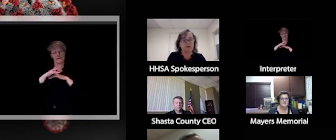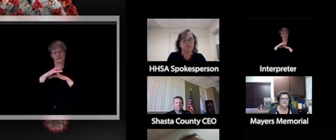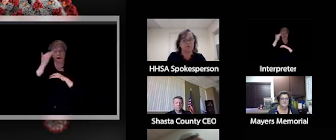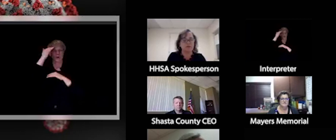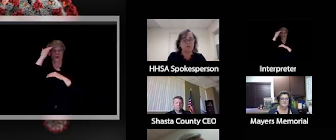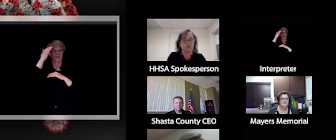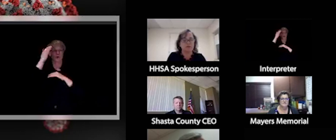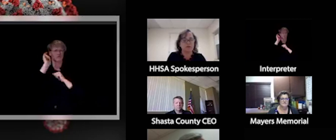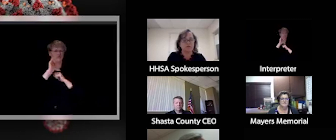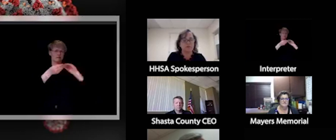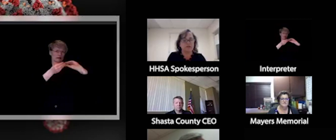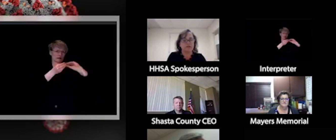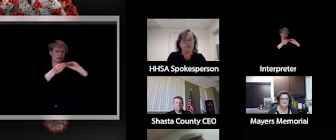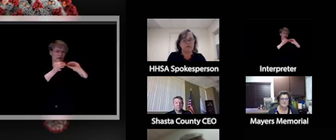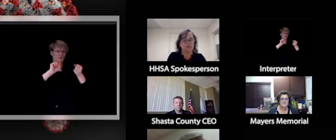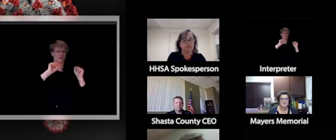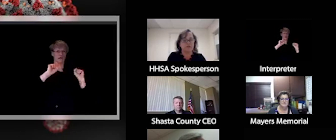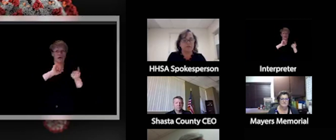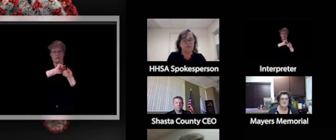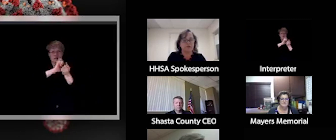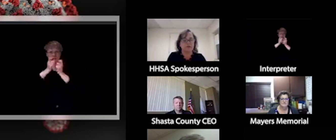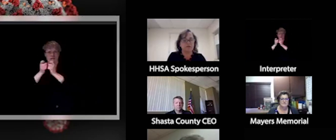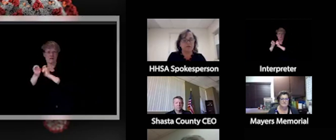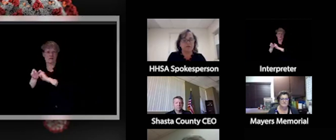basis, but do you have information on that?